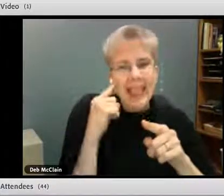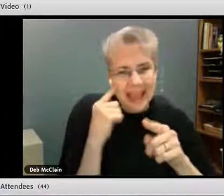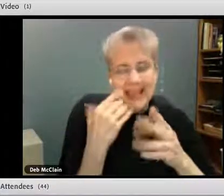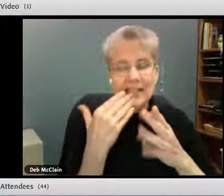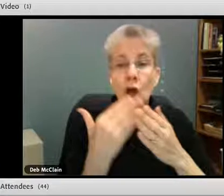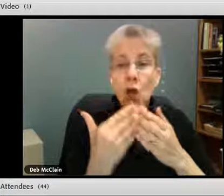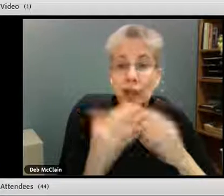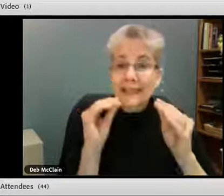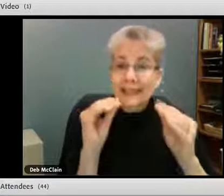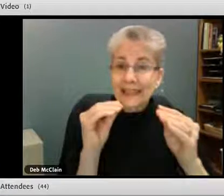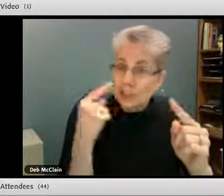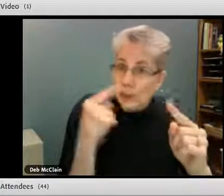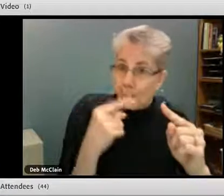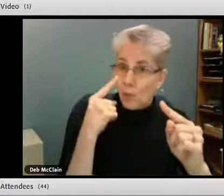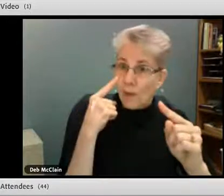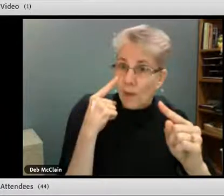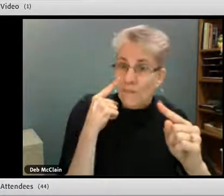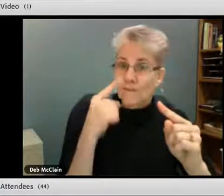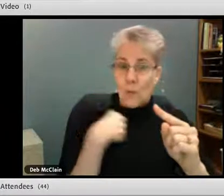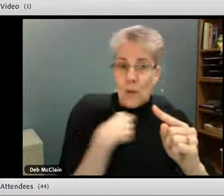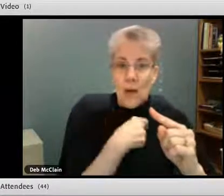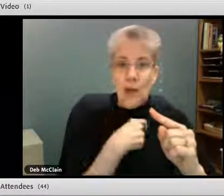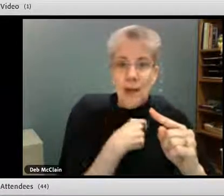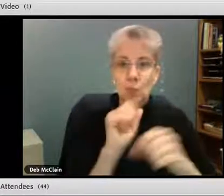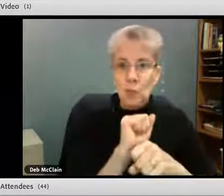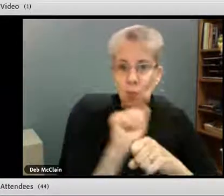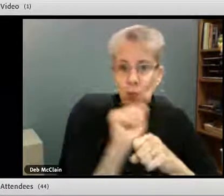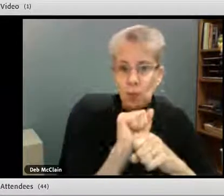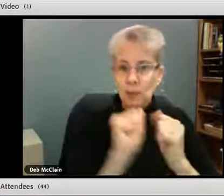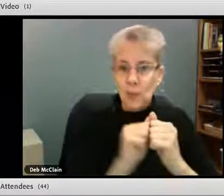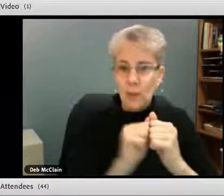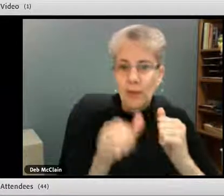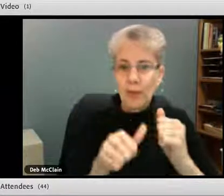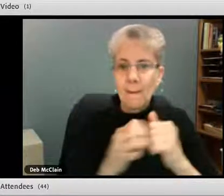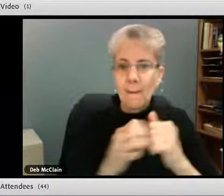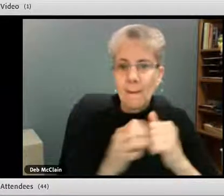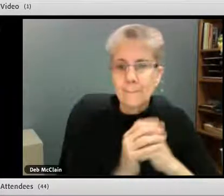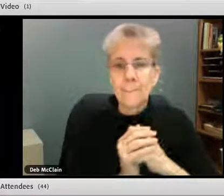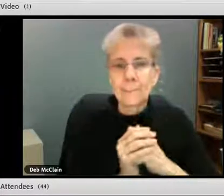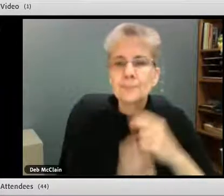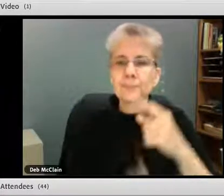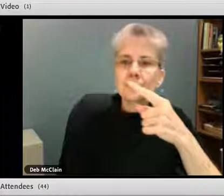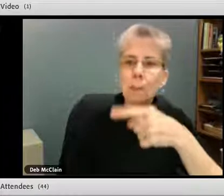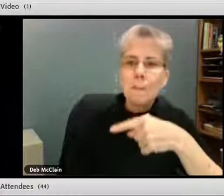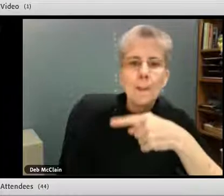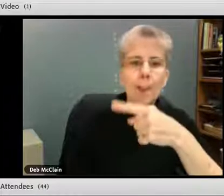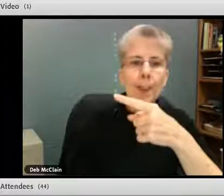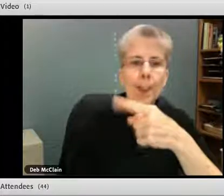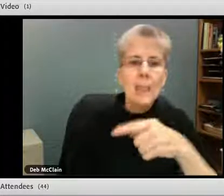when we work with our users. So again, ISO really beautiful photos.